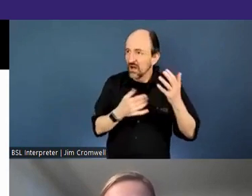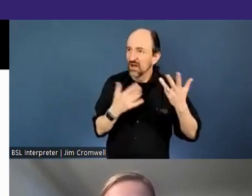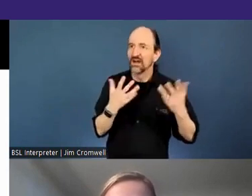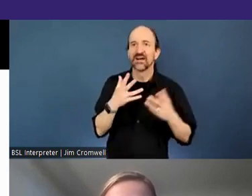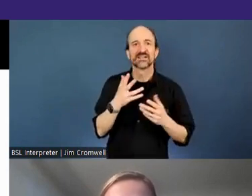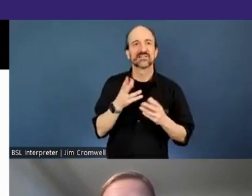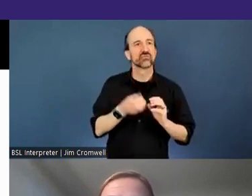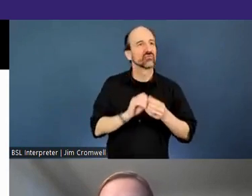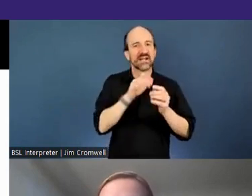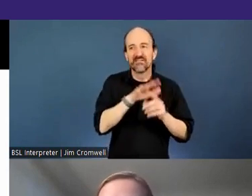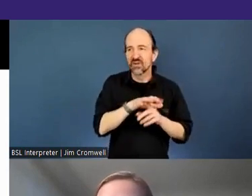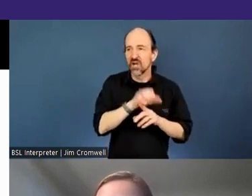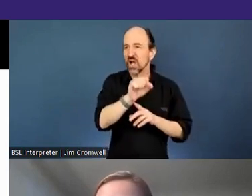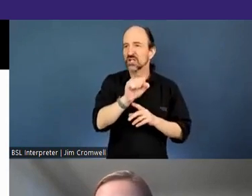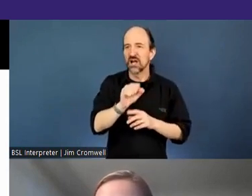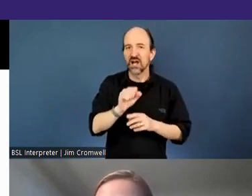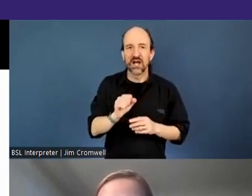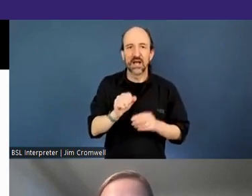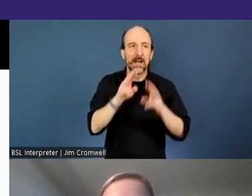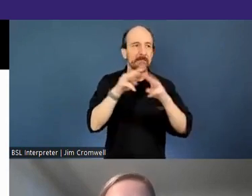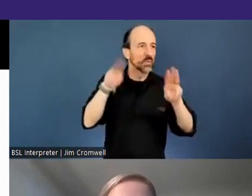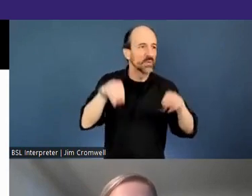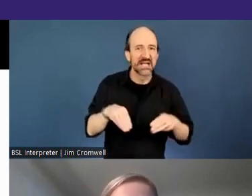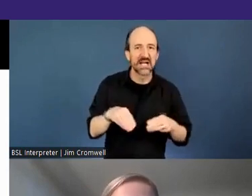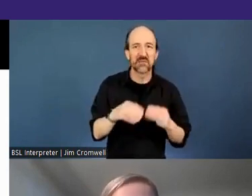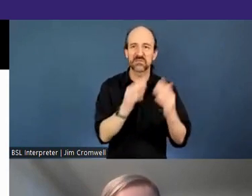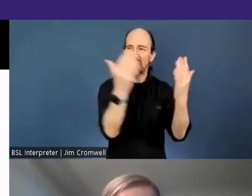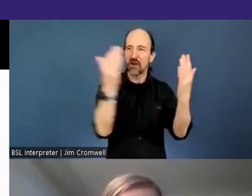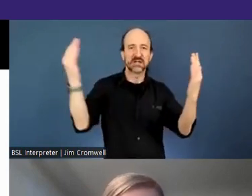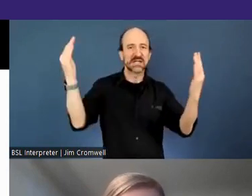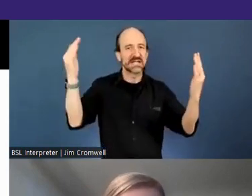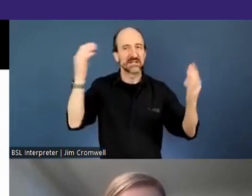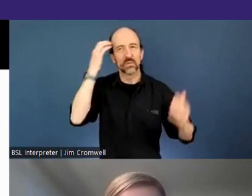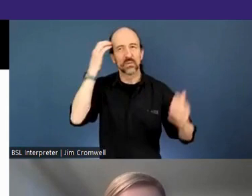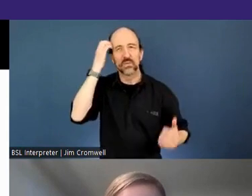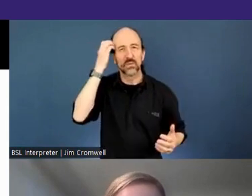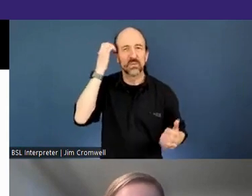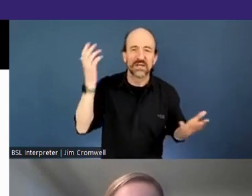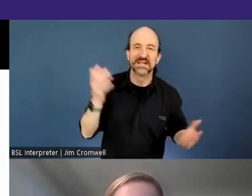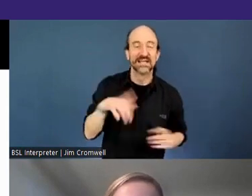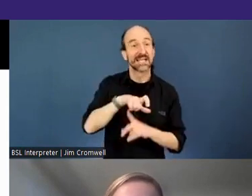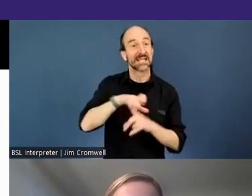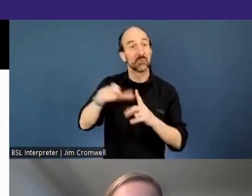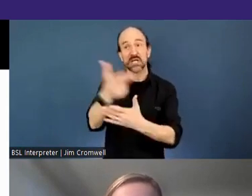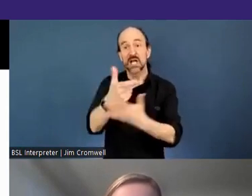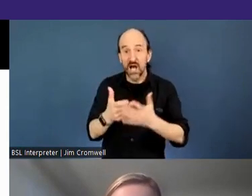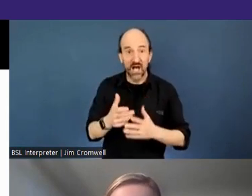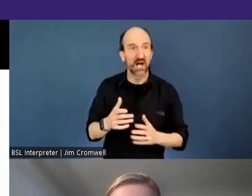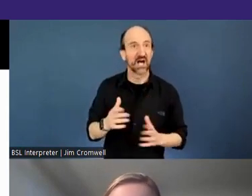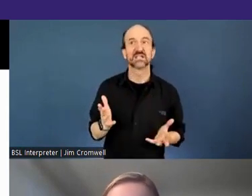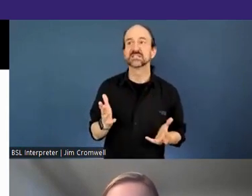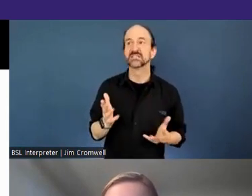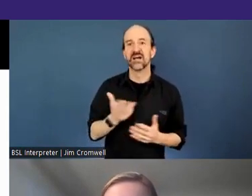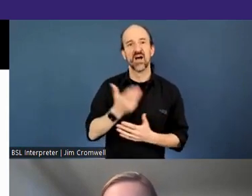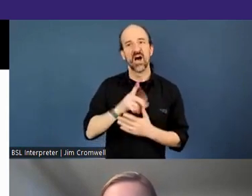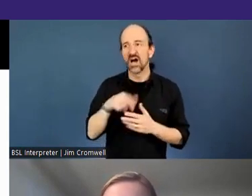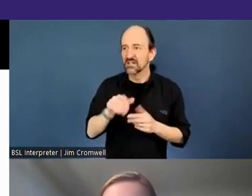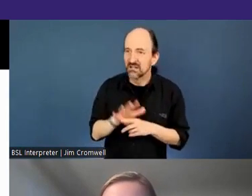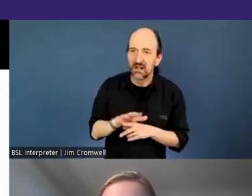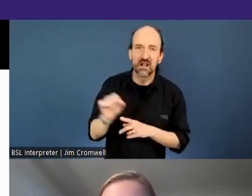community. Museums and galleries. Community arts, arts and culture.